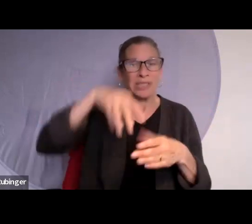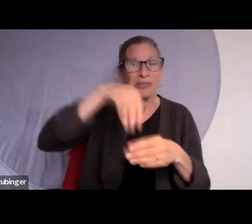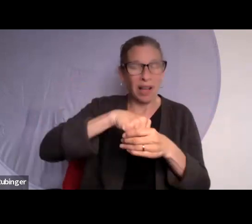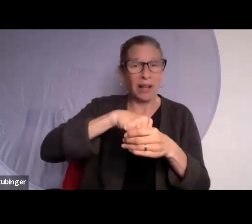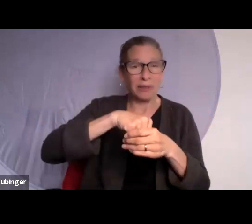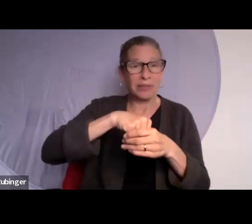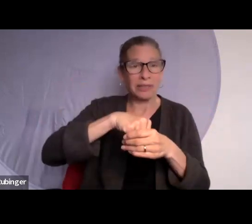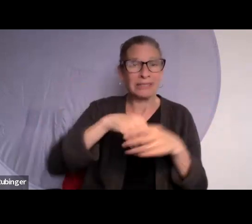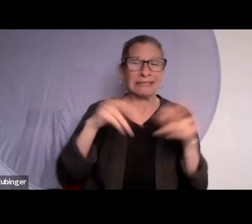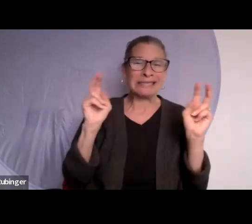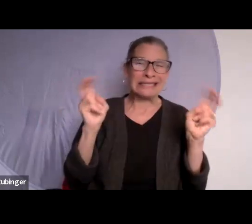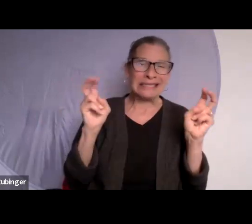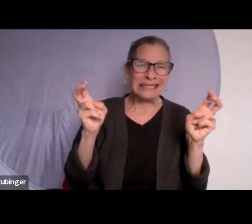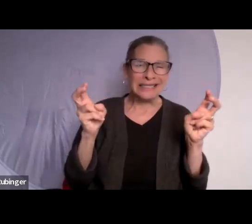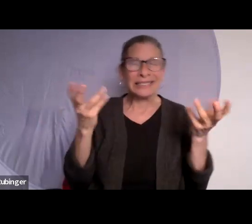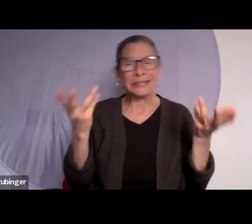issue, I don't think I don't know if that's been an issue for